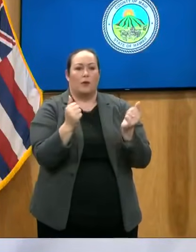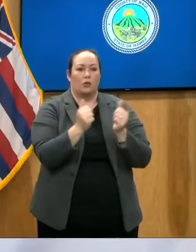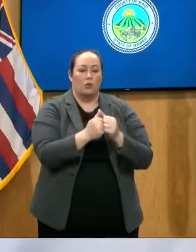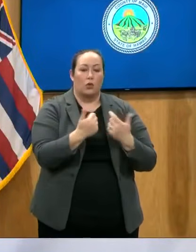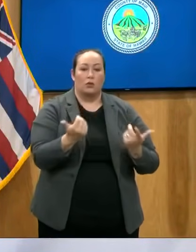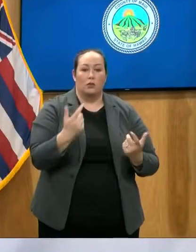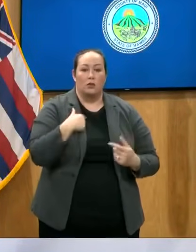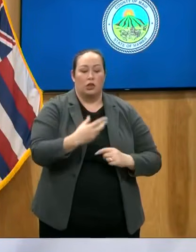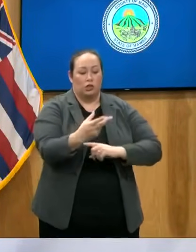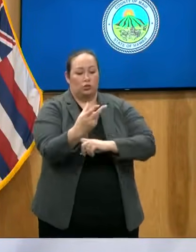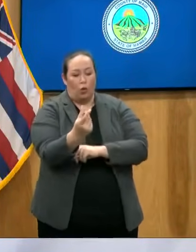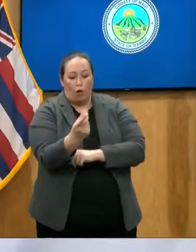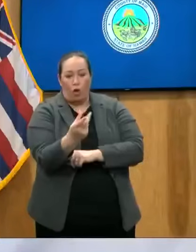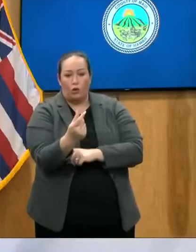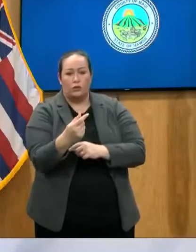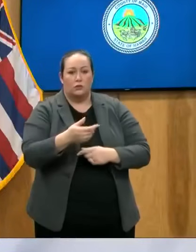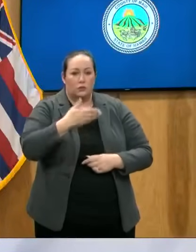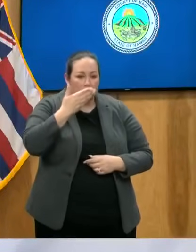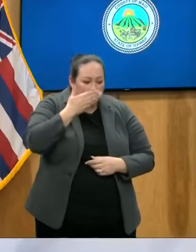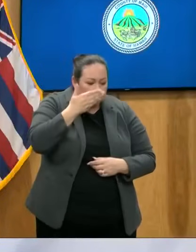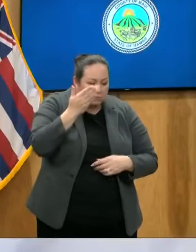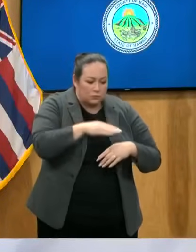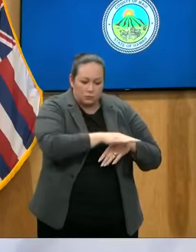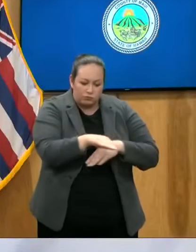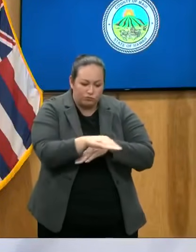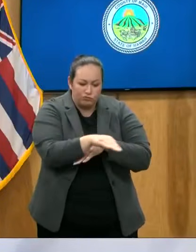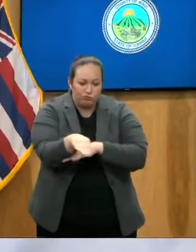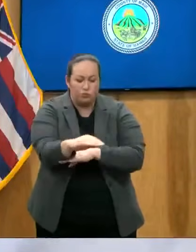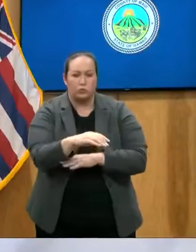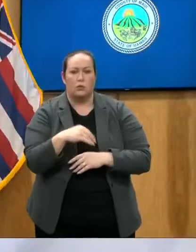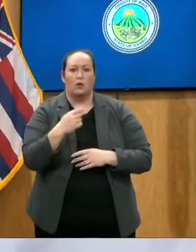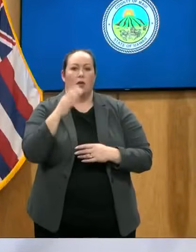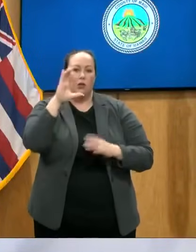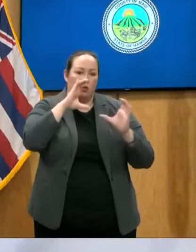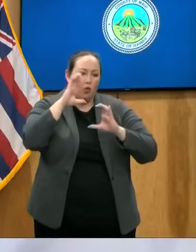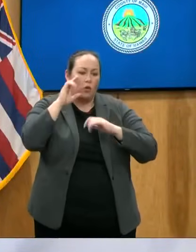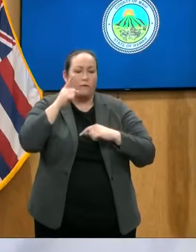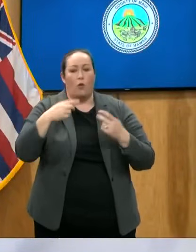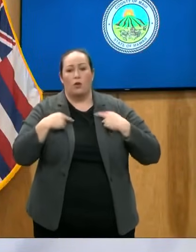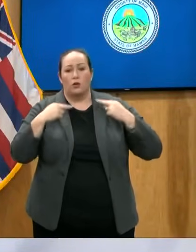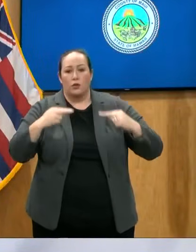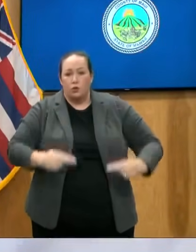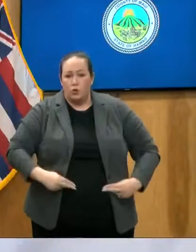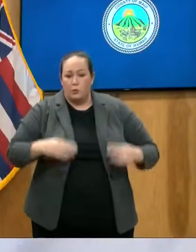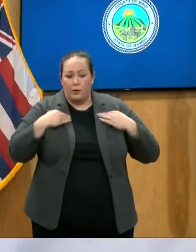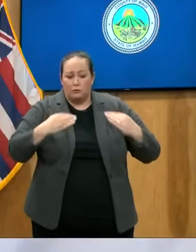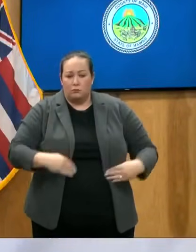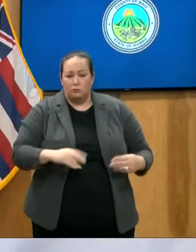rescue teams that help with cadaver dogs to look for human brains and they're on the way in right